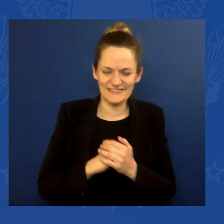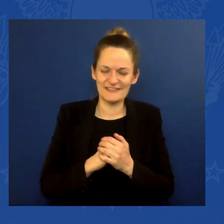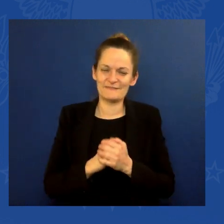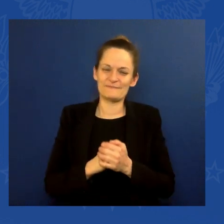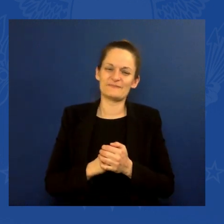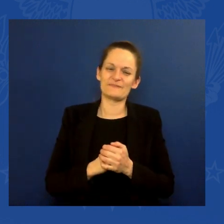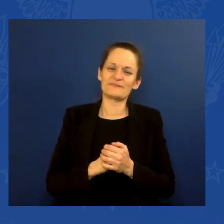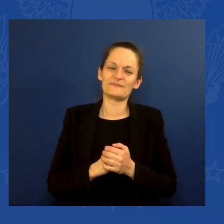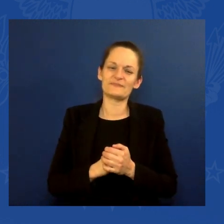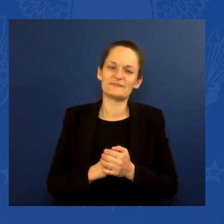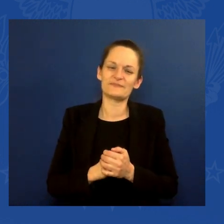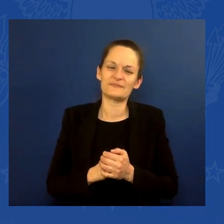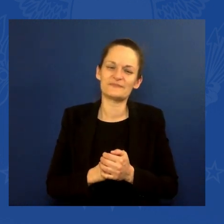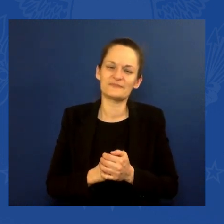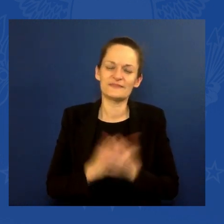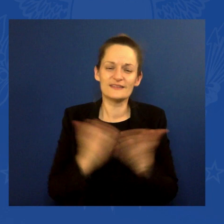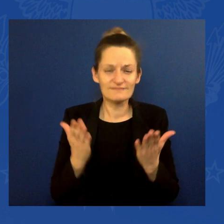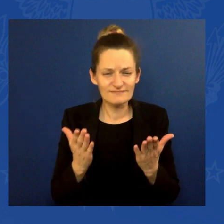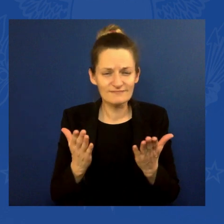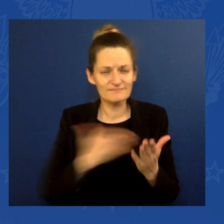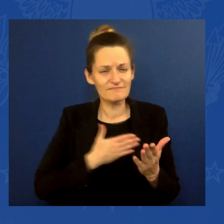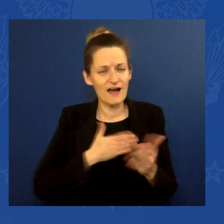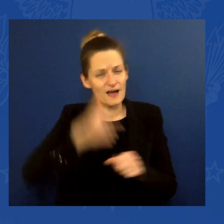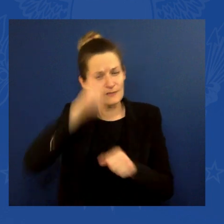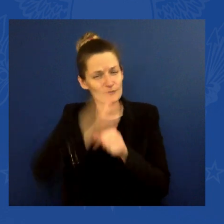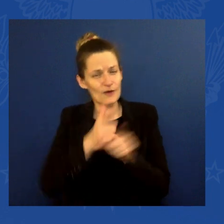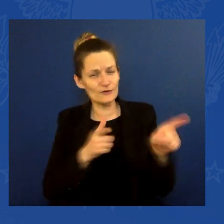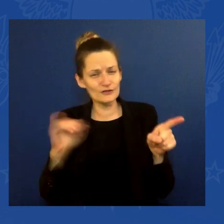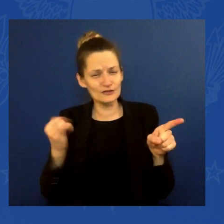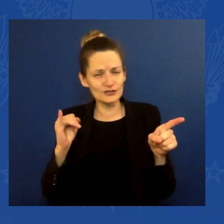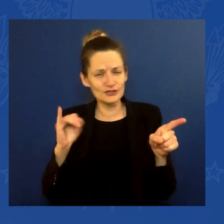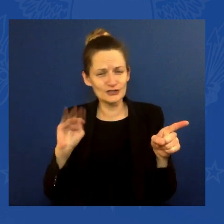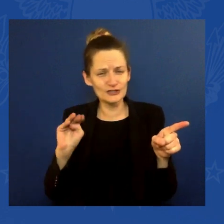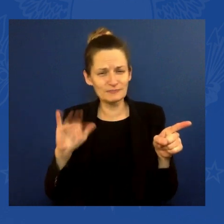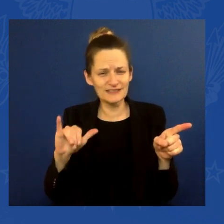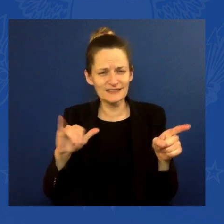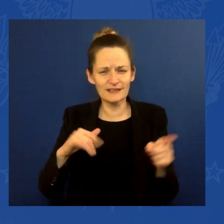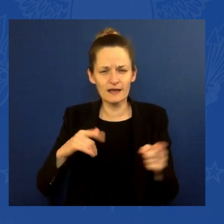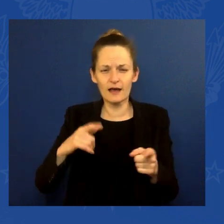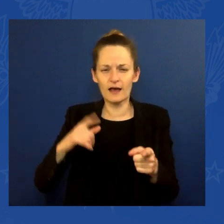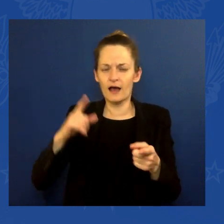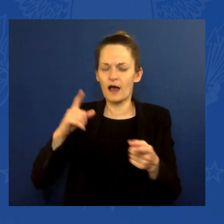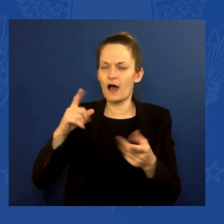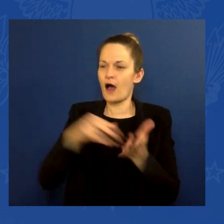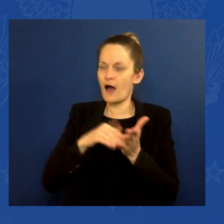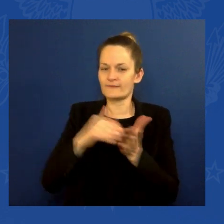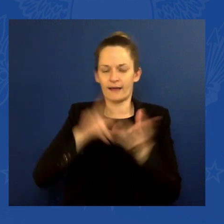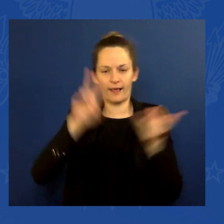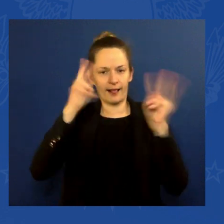we're often mistaken as the same person. Early on when I was Vice President -- true story --